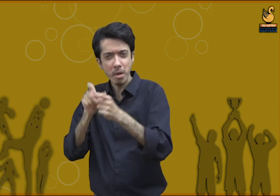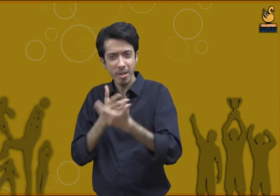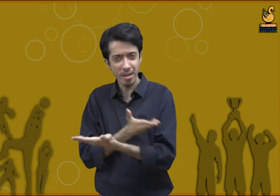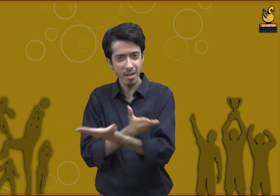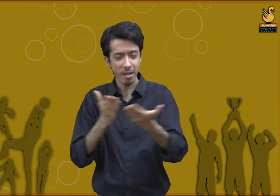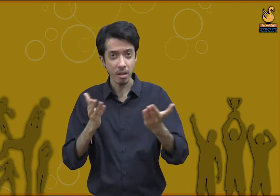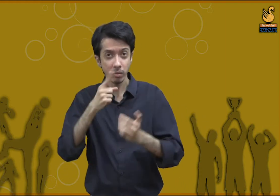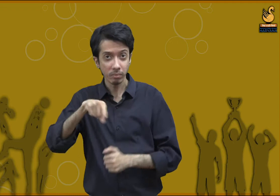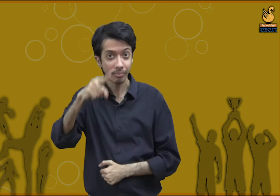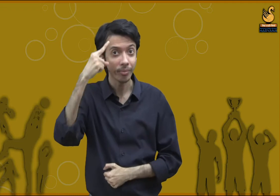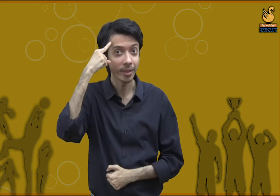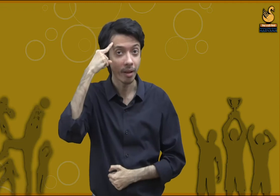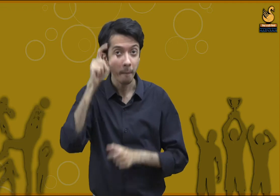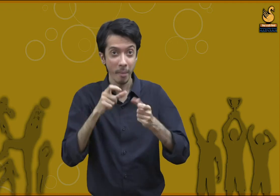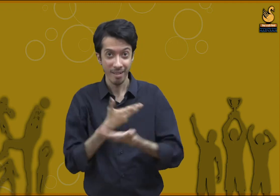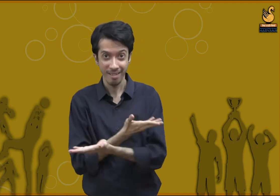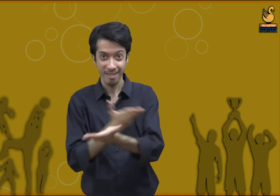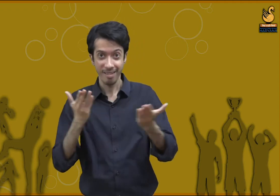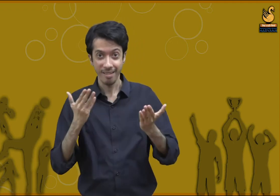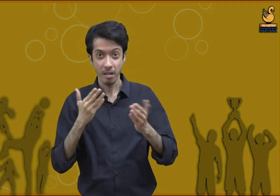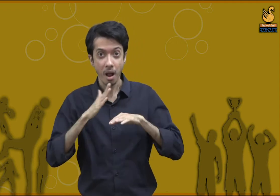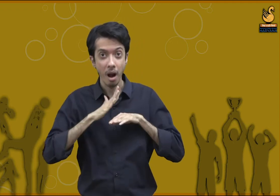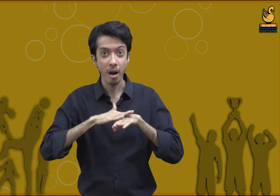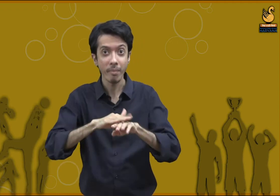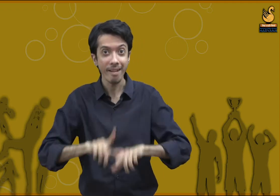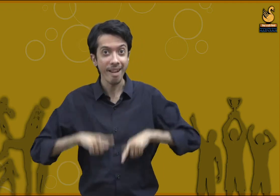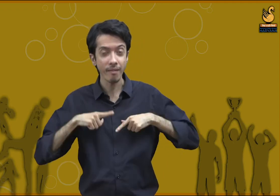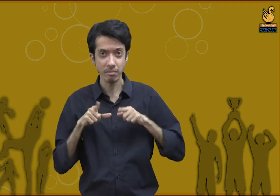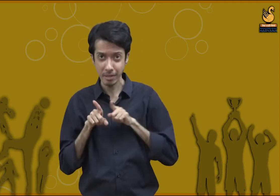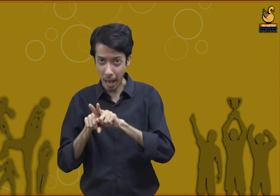Do we all have same life experiences?